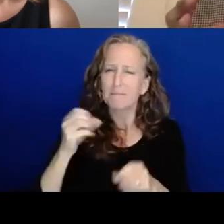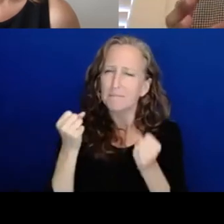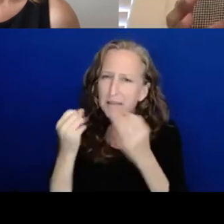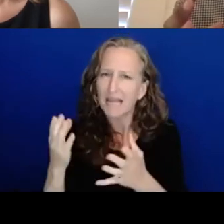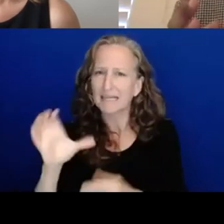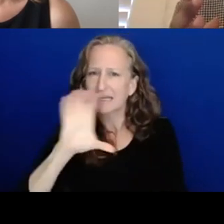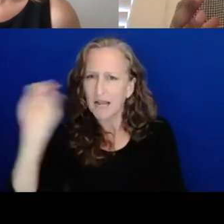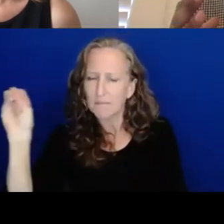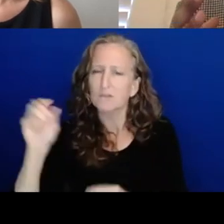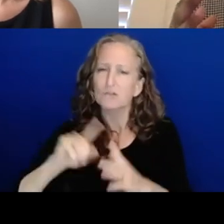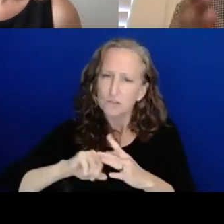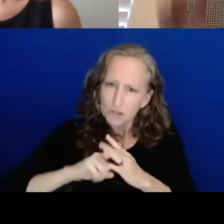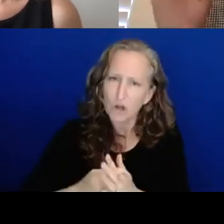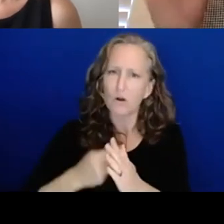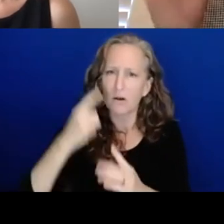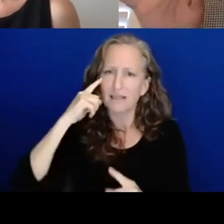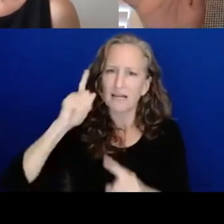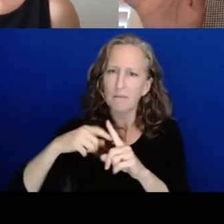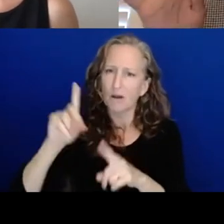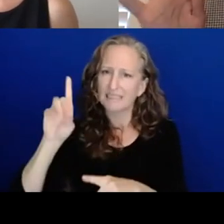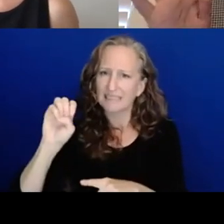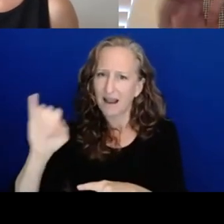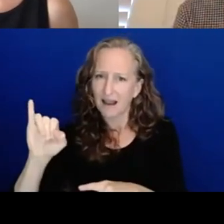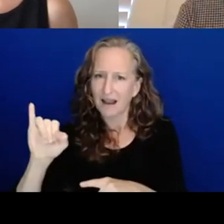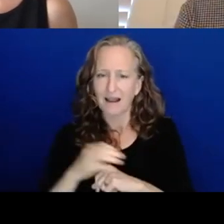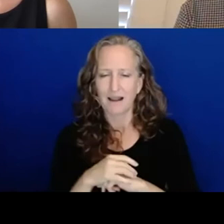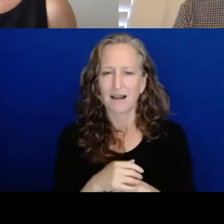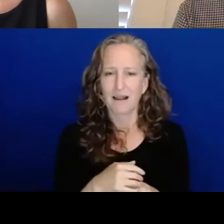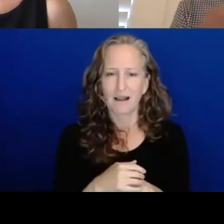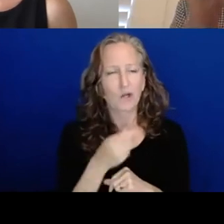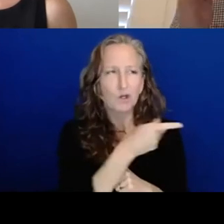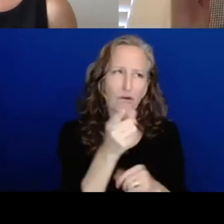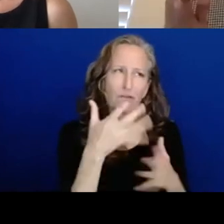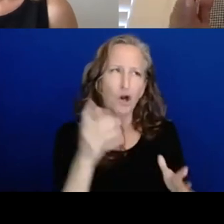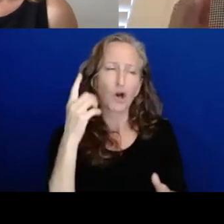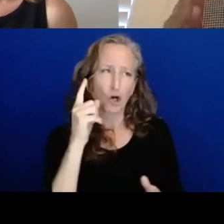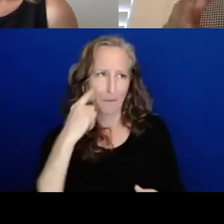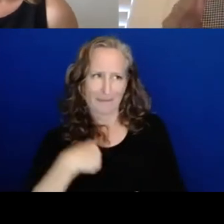about the DEI practice. And a lot of you have heard me pontificate on this. This is not